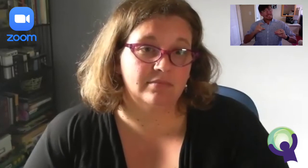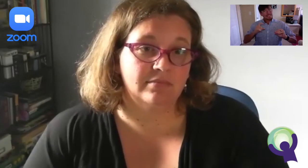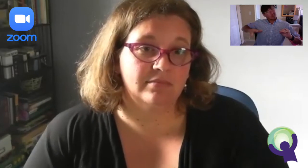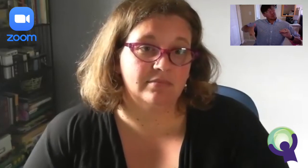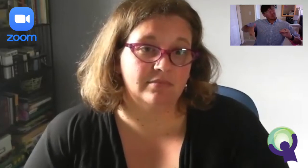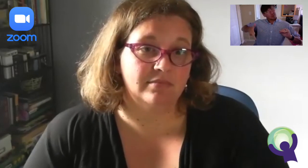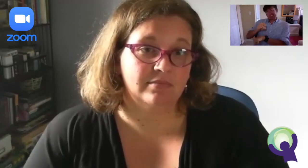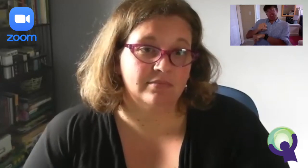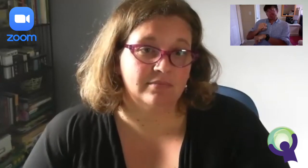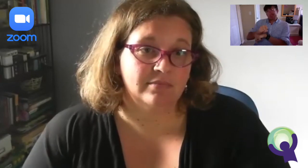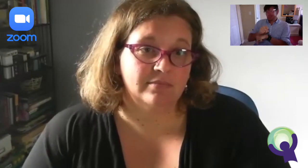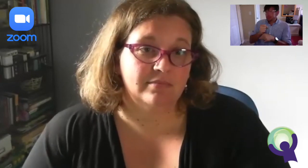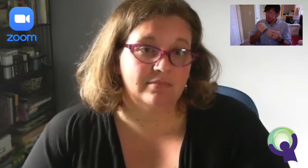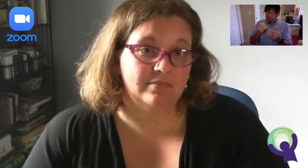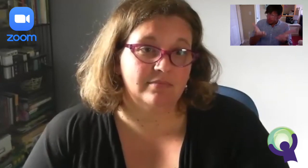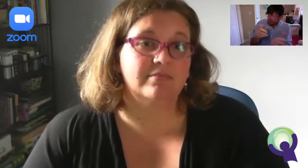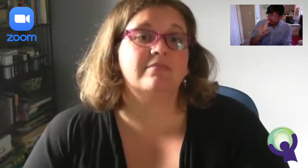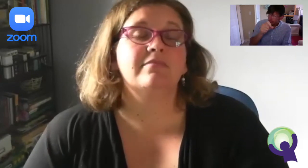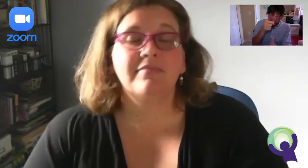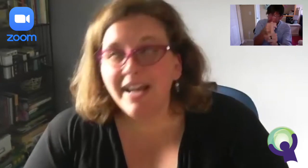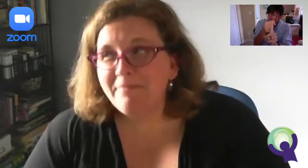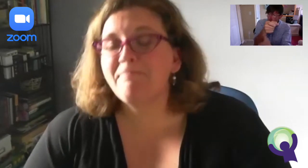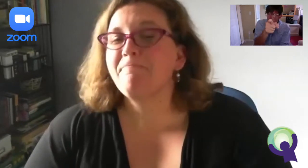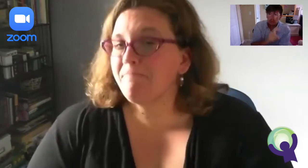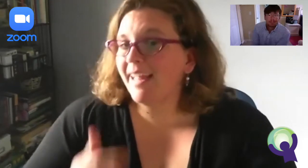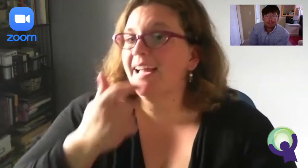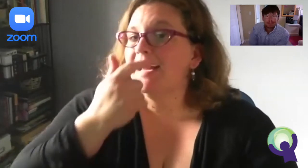have money for your bills adequate for that? Has that..